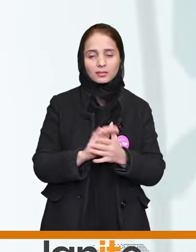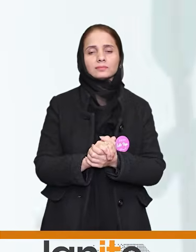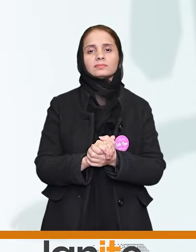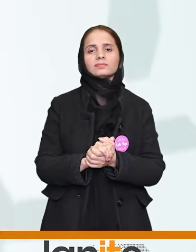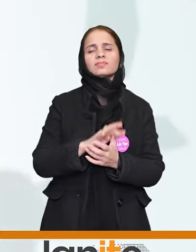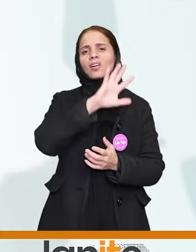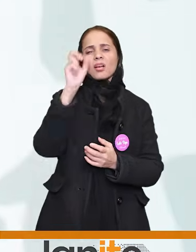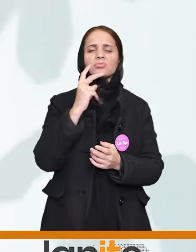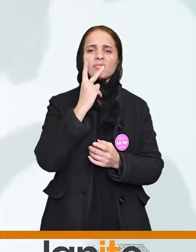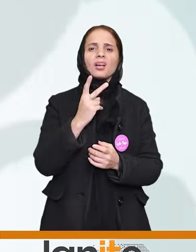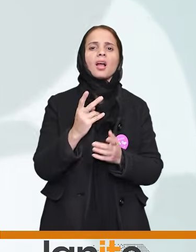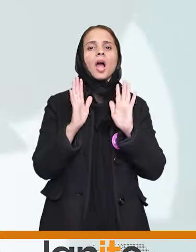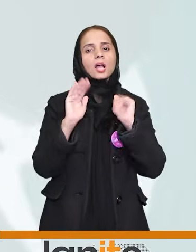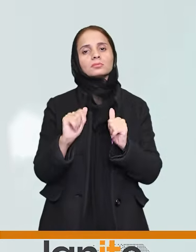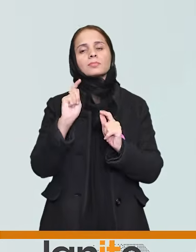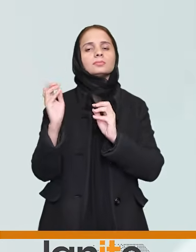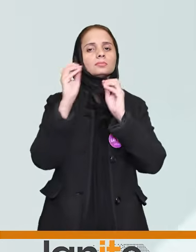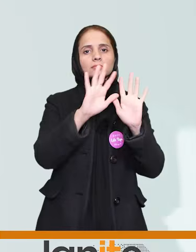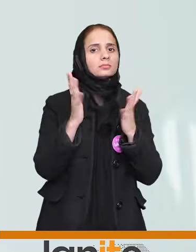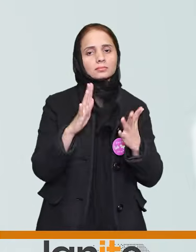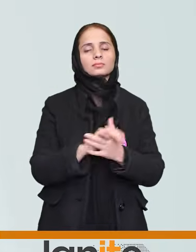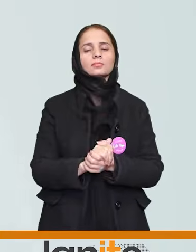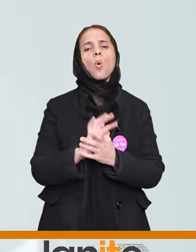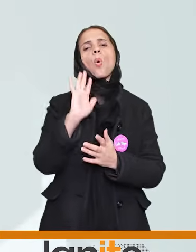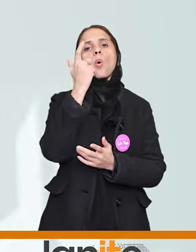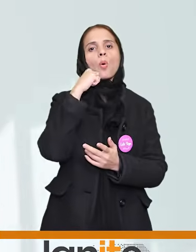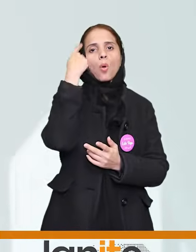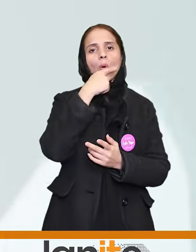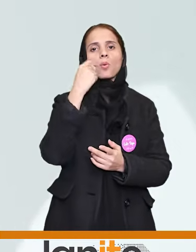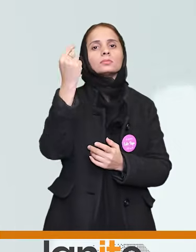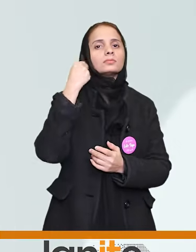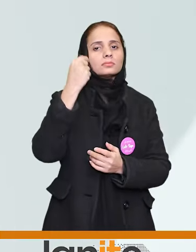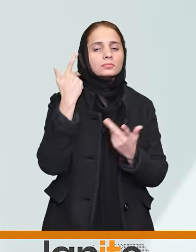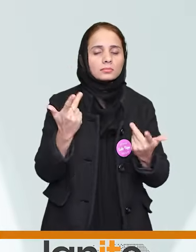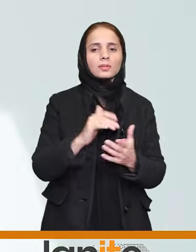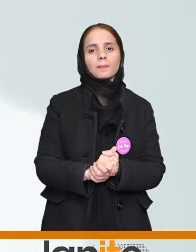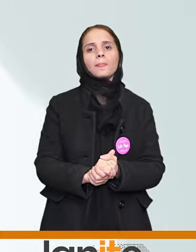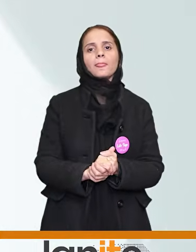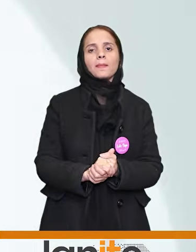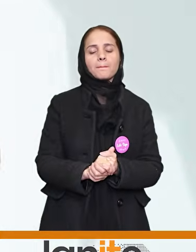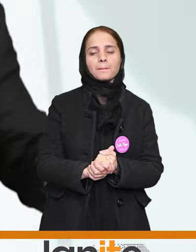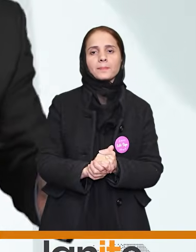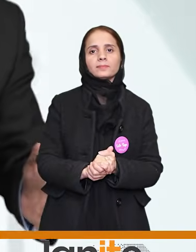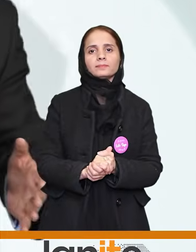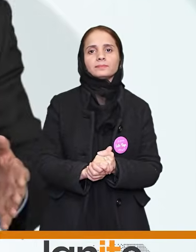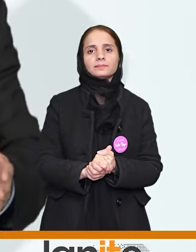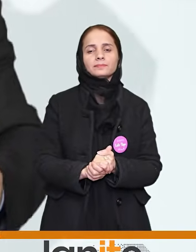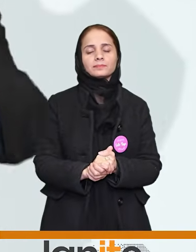then believe me that that the employer will also move to the next freelancer who is more energetic than you,